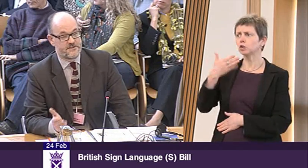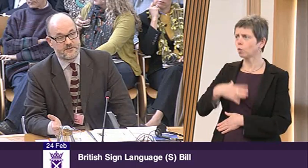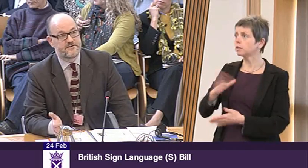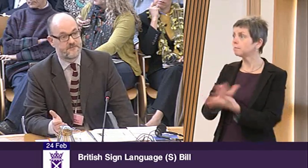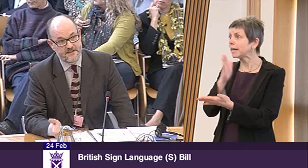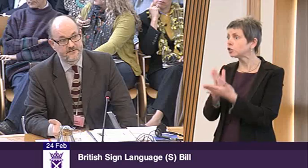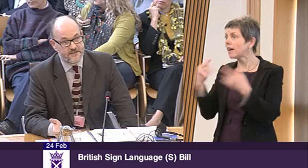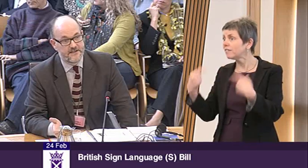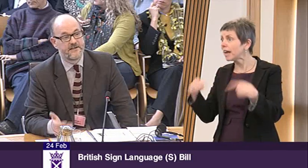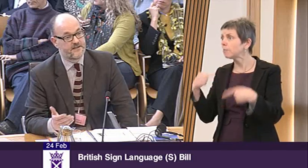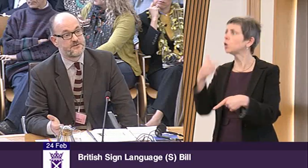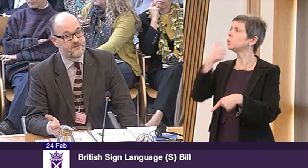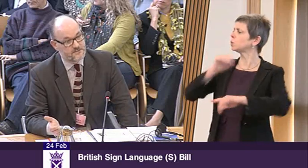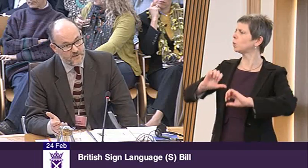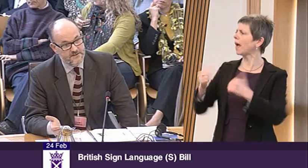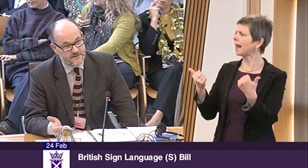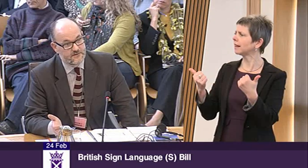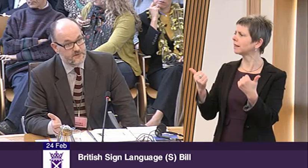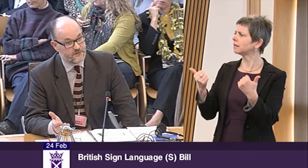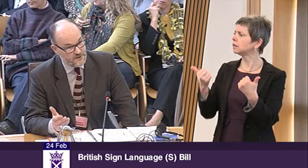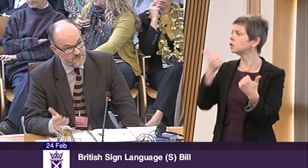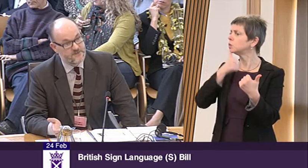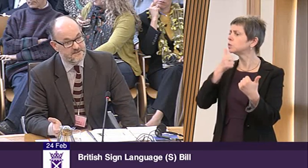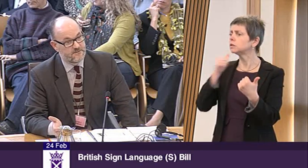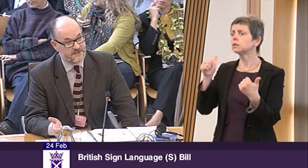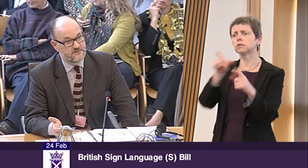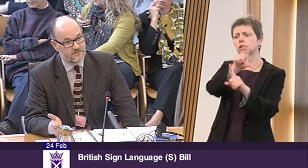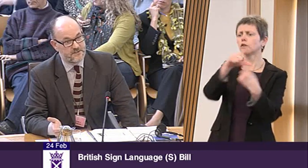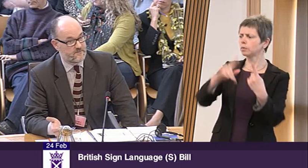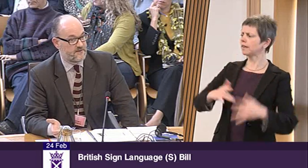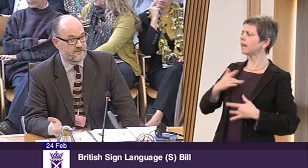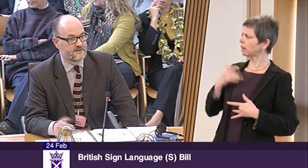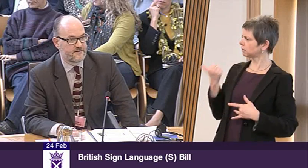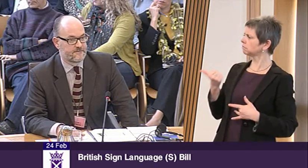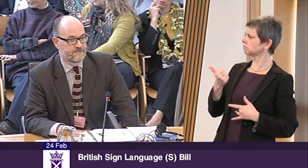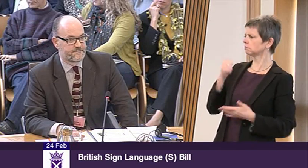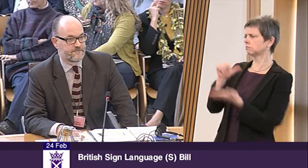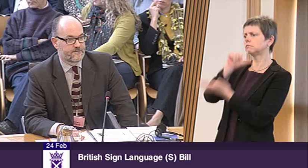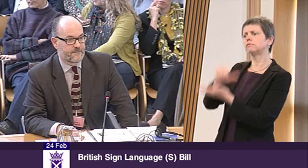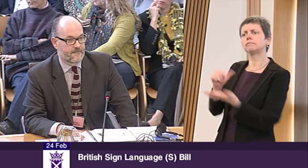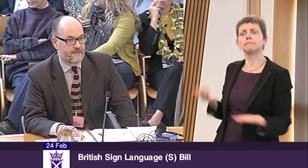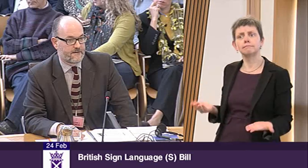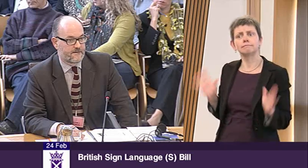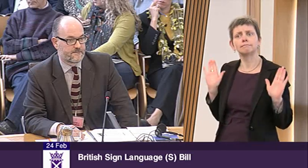is used effectively and in ways that the community believes will be of benefit.